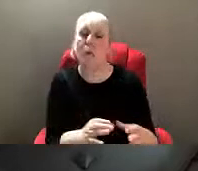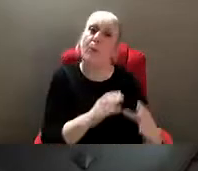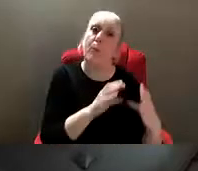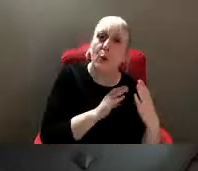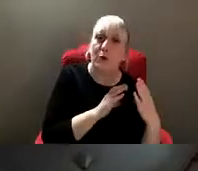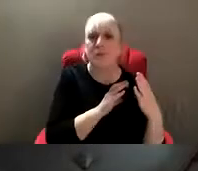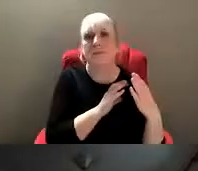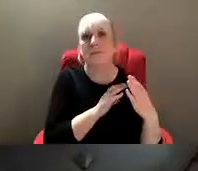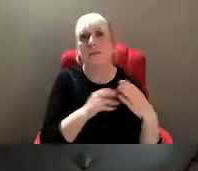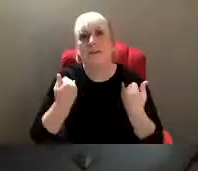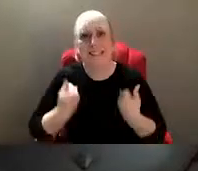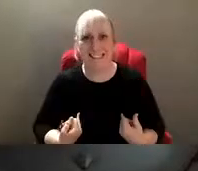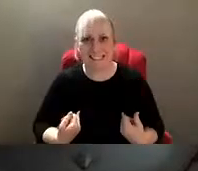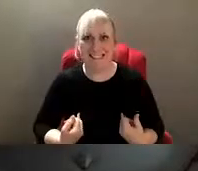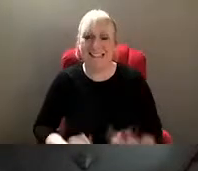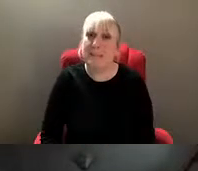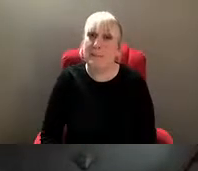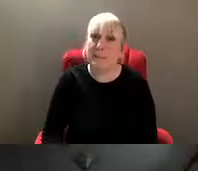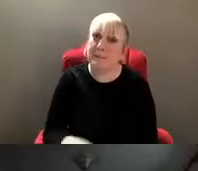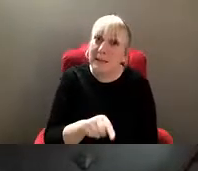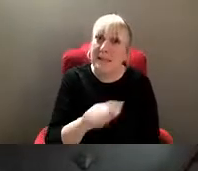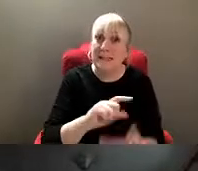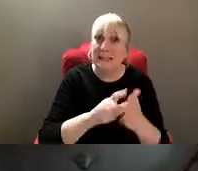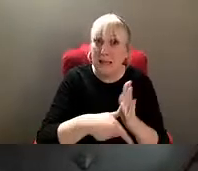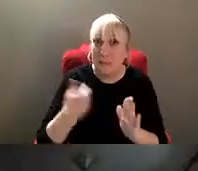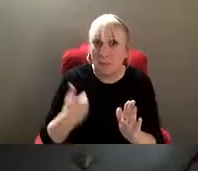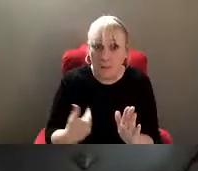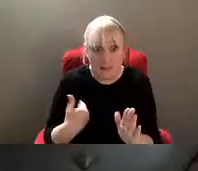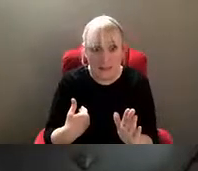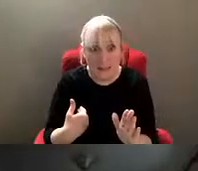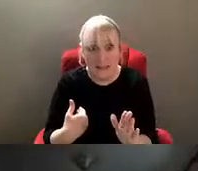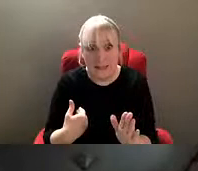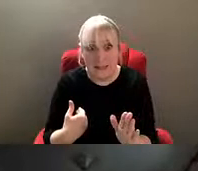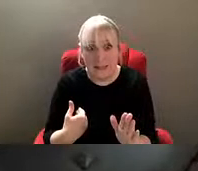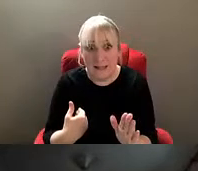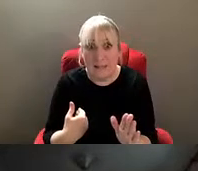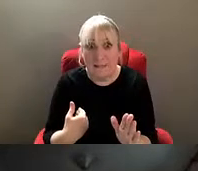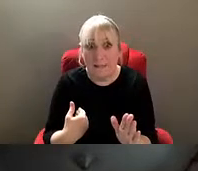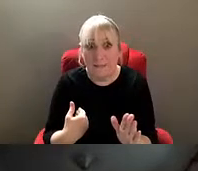women are unconcerned not there at all uh persons with disability a few times